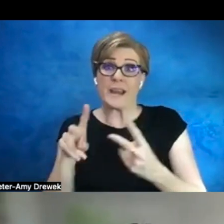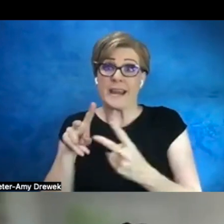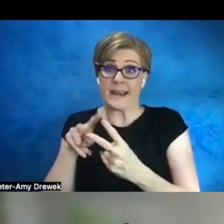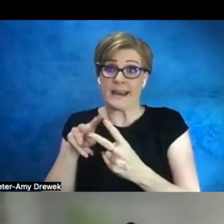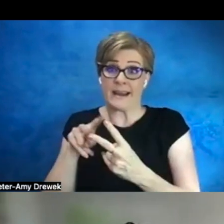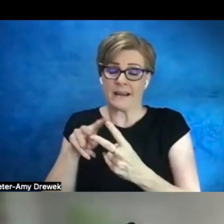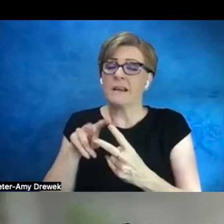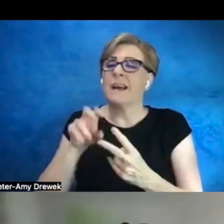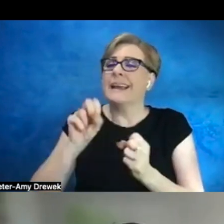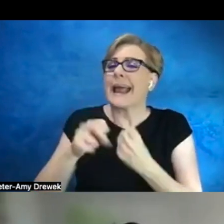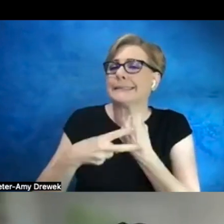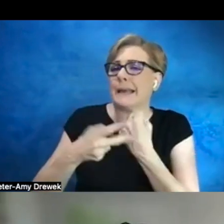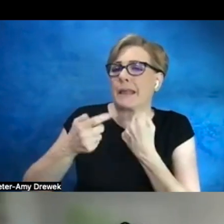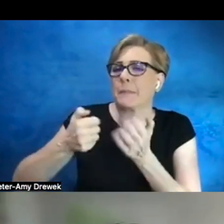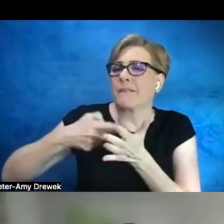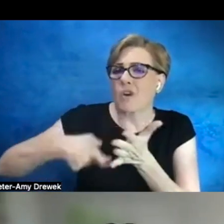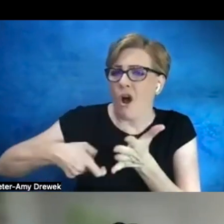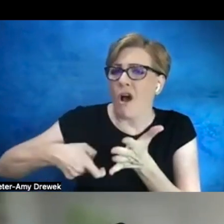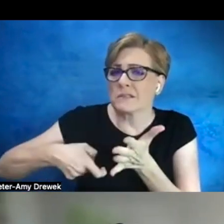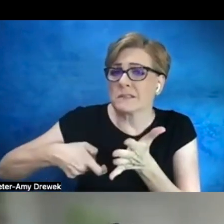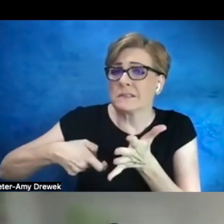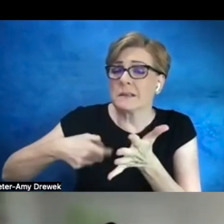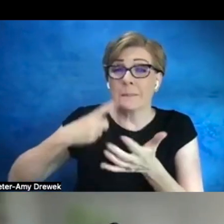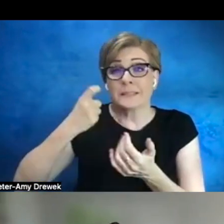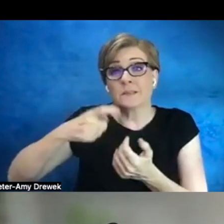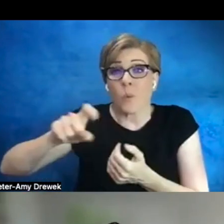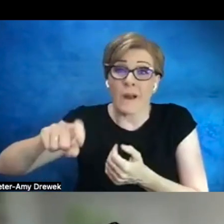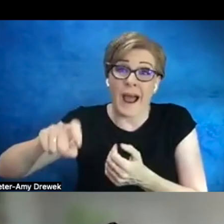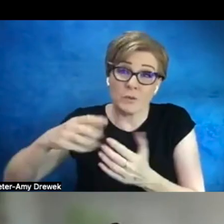some overhead costs like venue rentals. But that does not mean that they